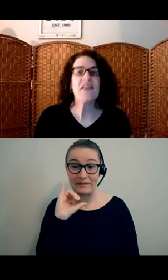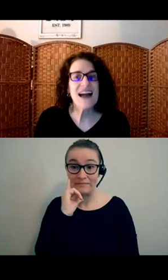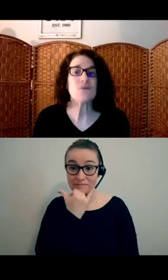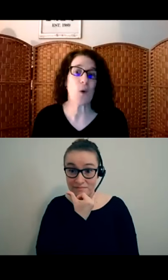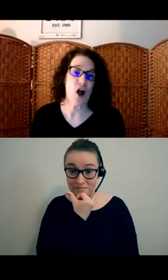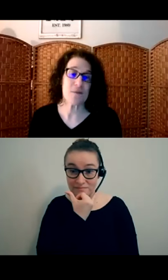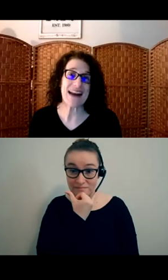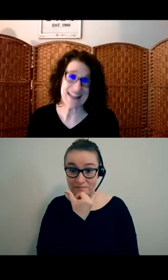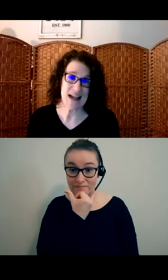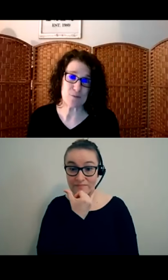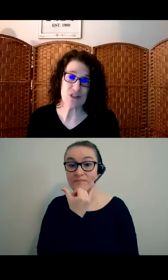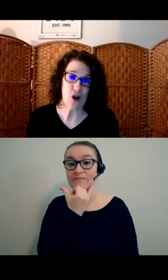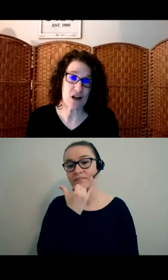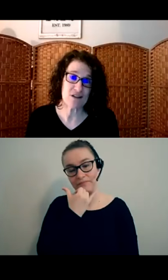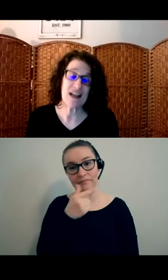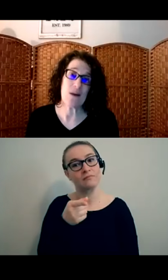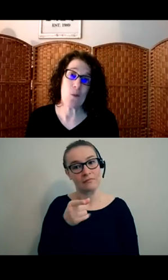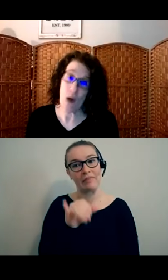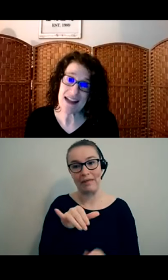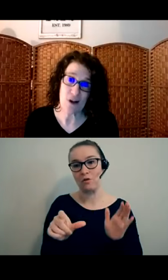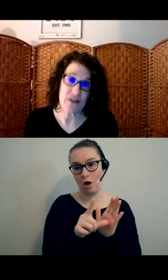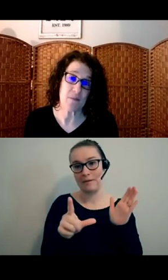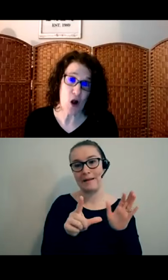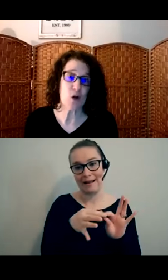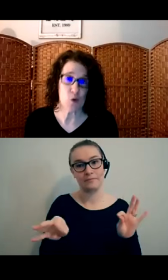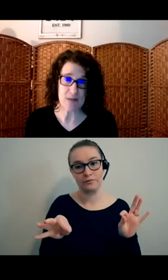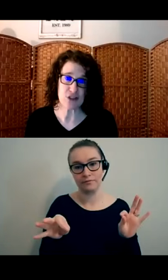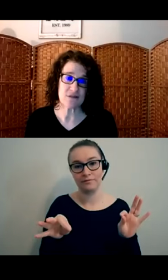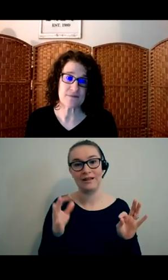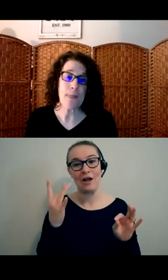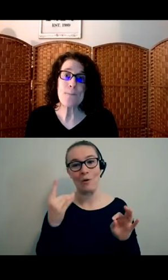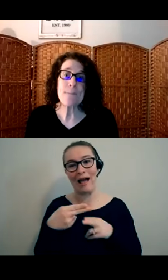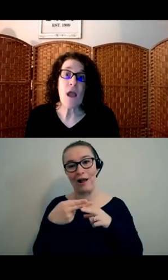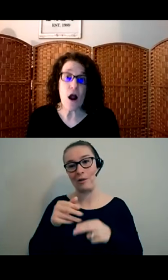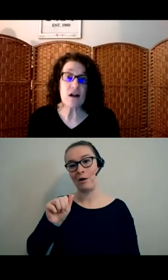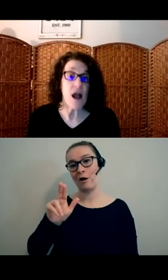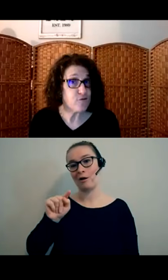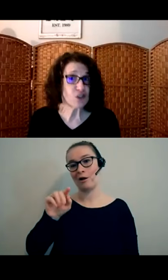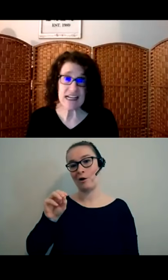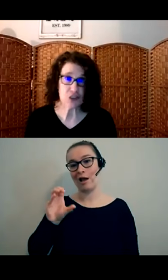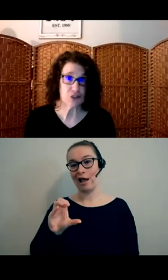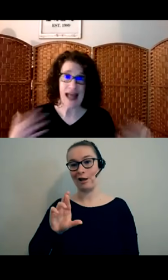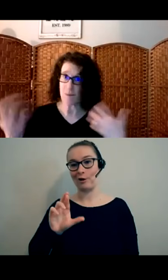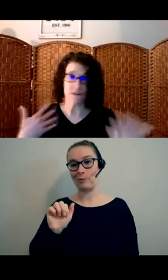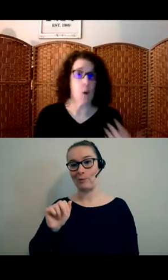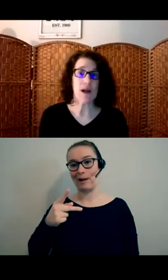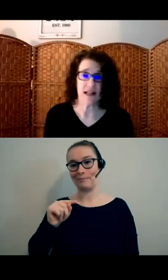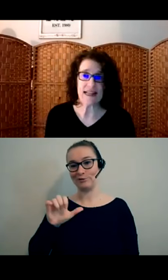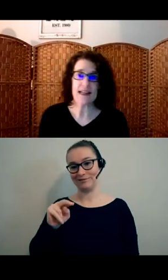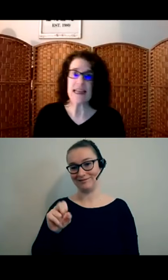That's what automatic captions are. And why I call them autocraptions. Conversation happens quickly.